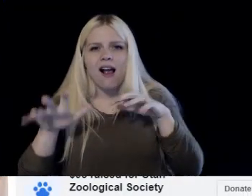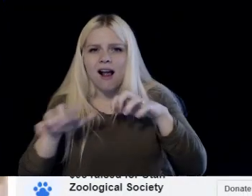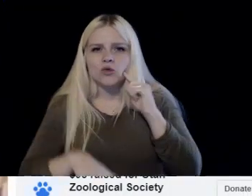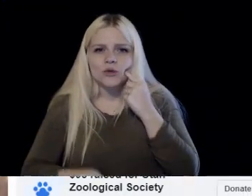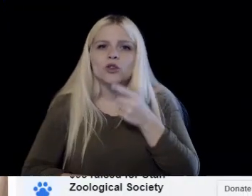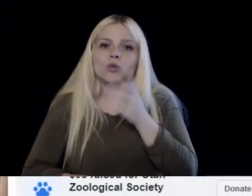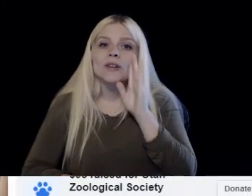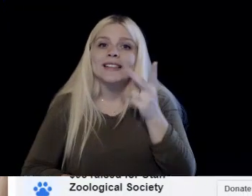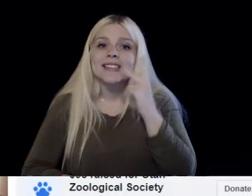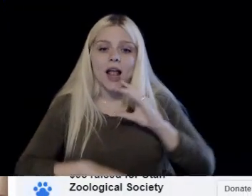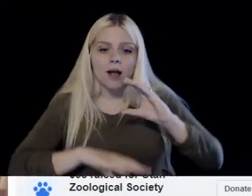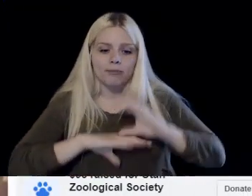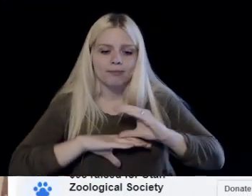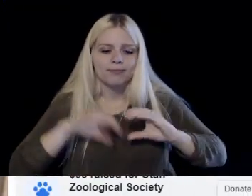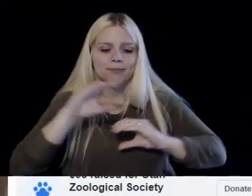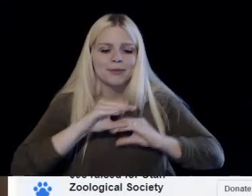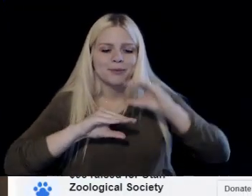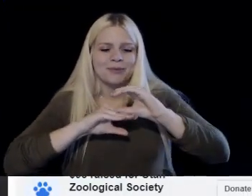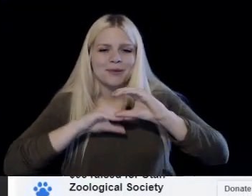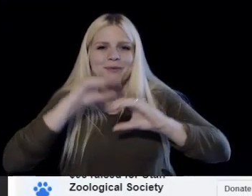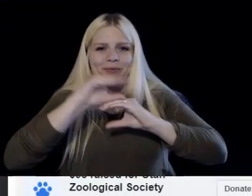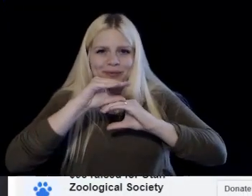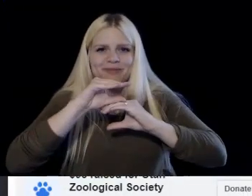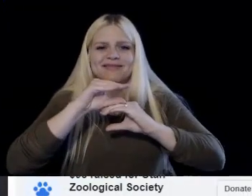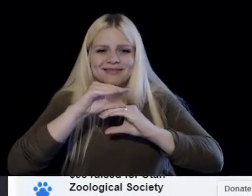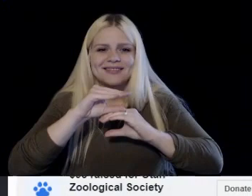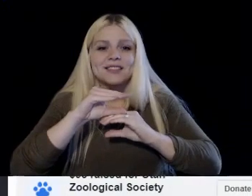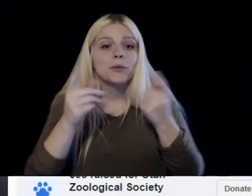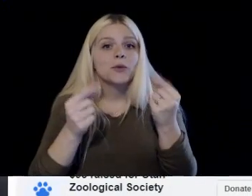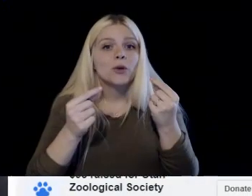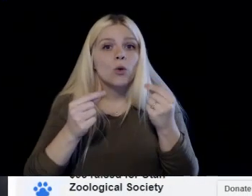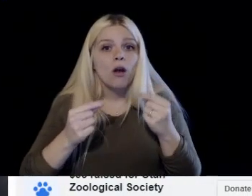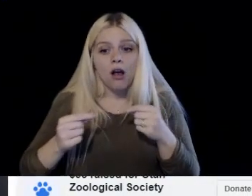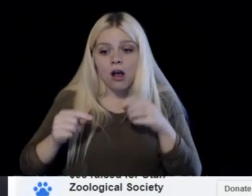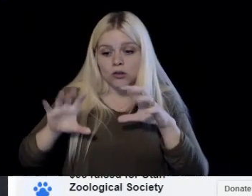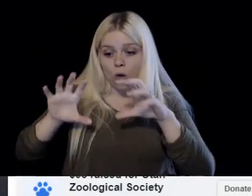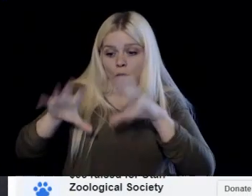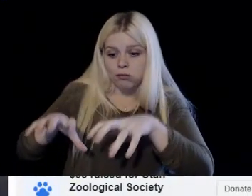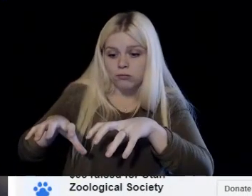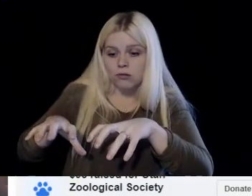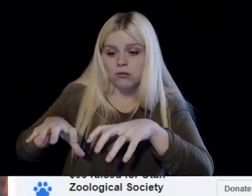in a bigger bucket, we could do this- freeze it. And then do another layer. So we might do one layer as fish,